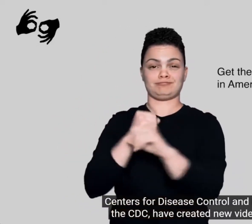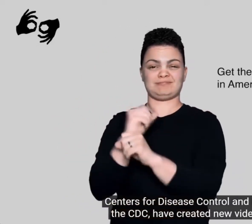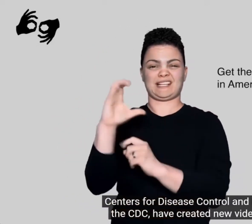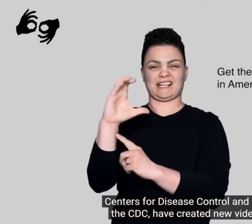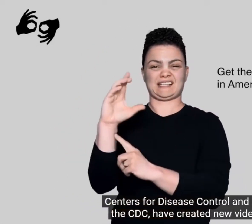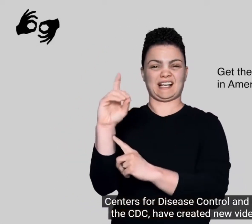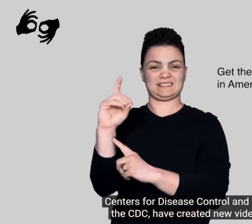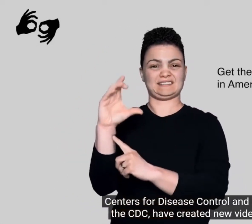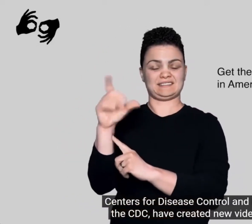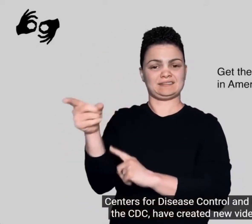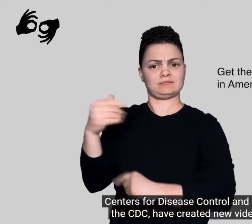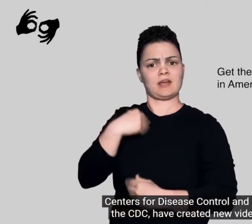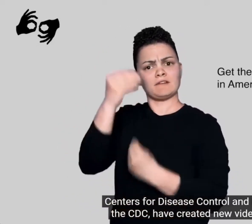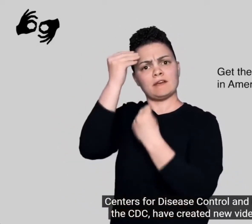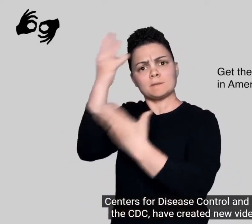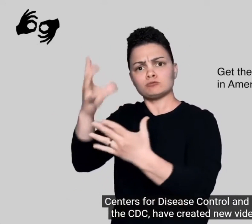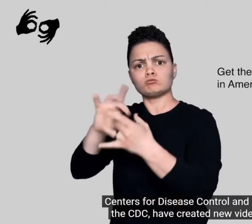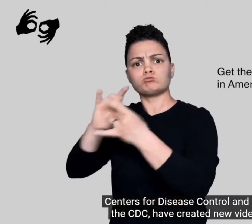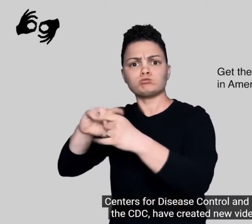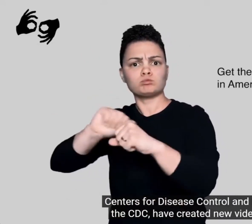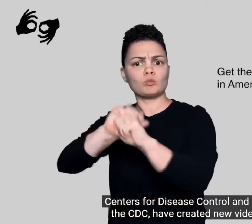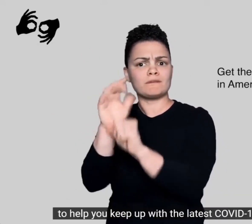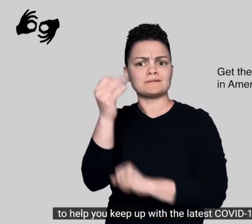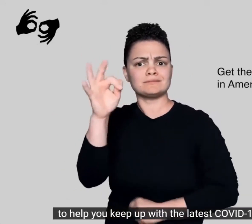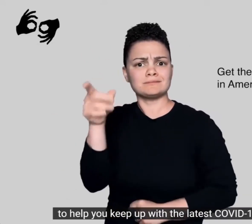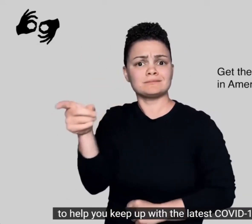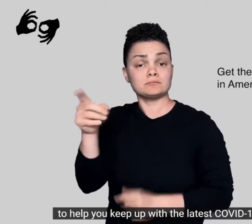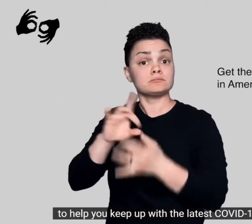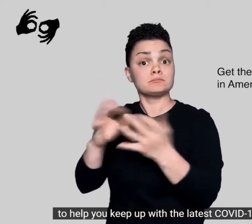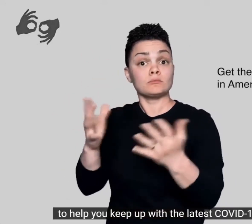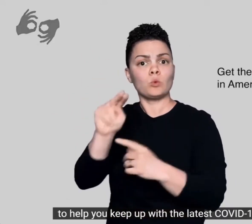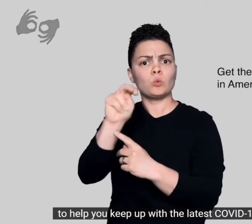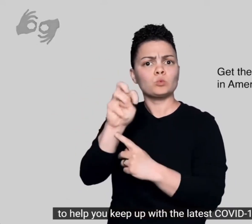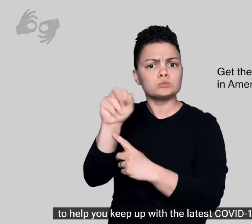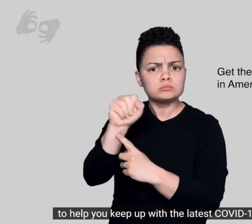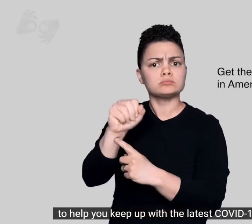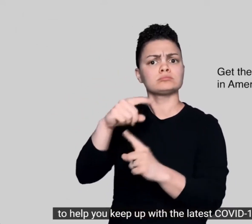The CDC have created new videos in American Sign Language to help you